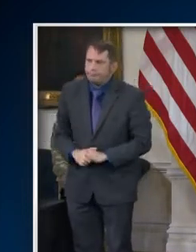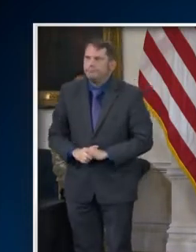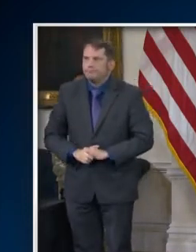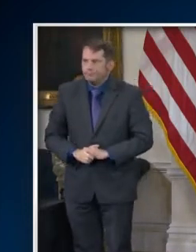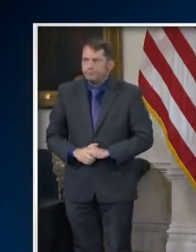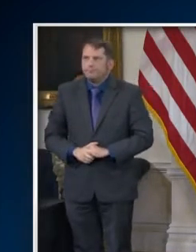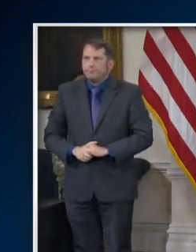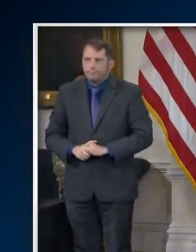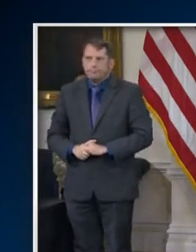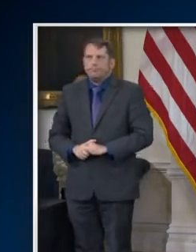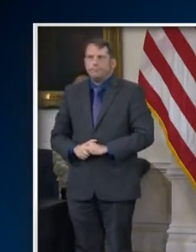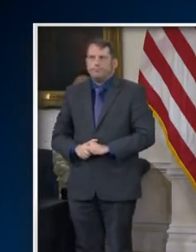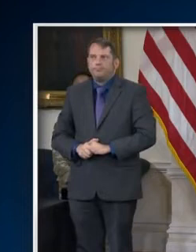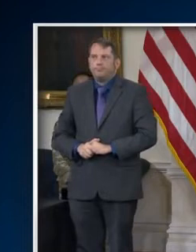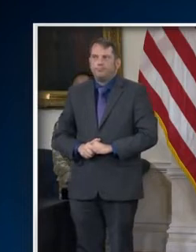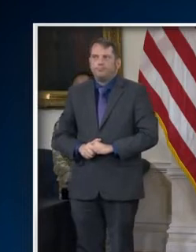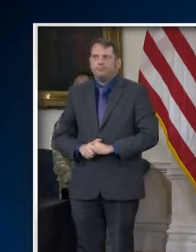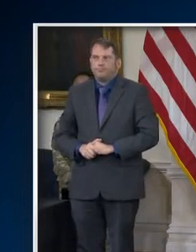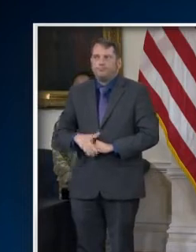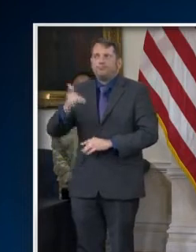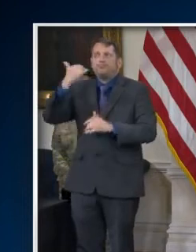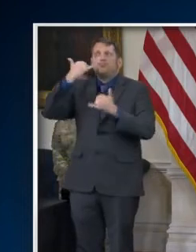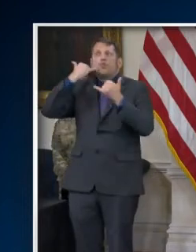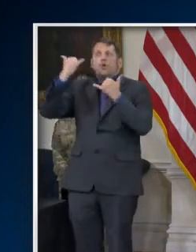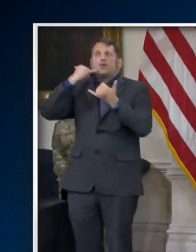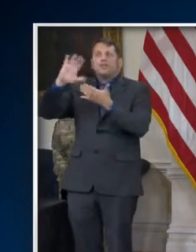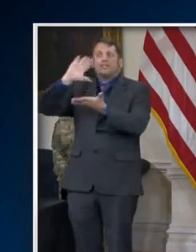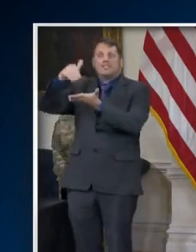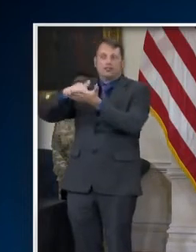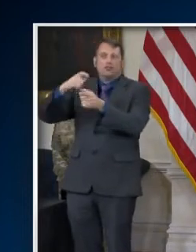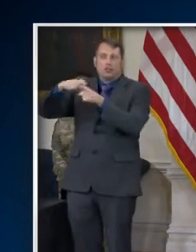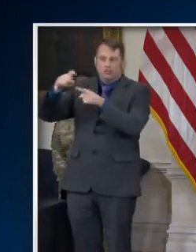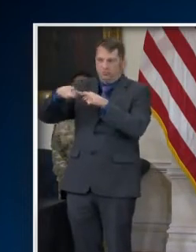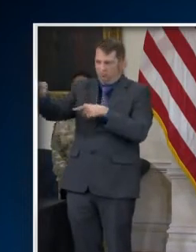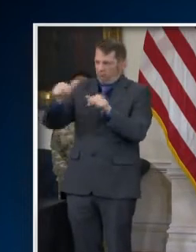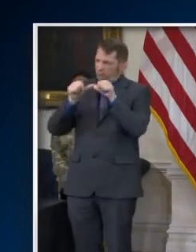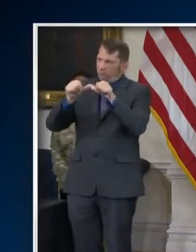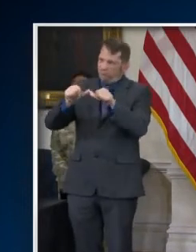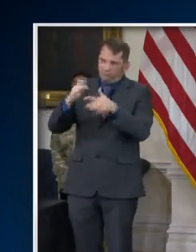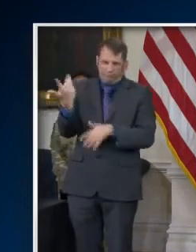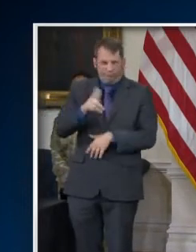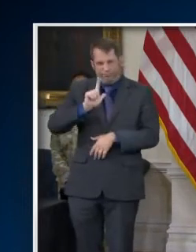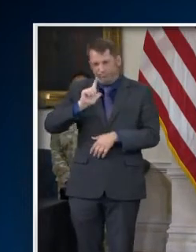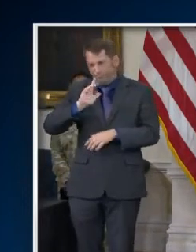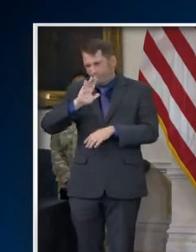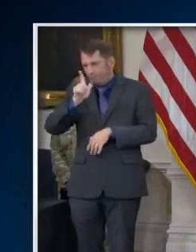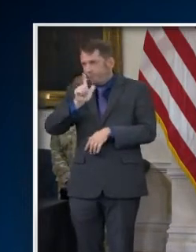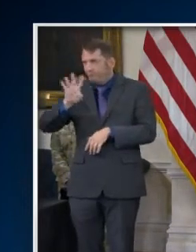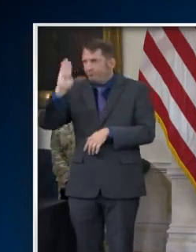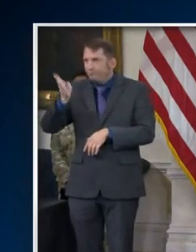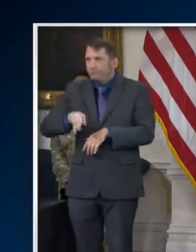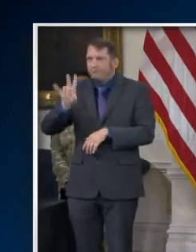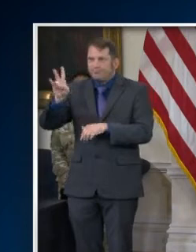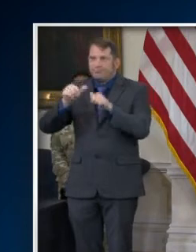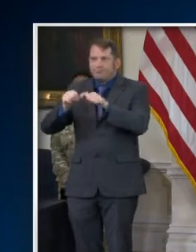TECHNOLOGICAL ASSISTANCE WE WILL PUT YOU IN TOUCH WITH ALL THE RESOURCES YOU NEED TO GET VACCINATED.